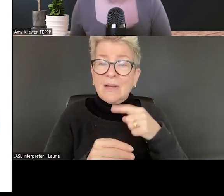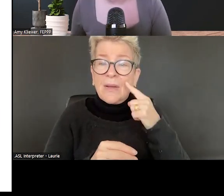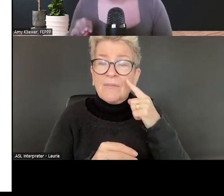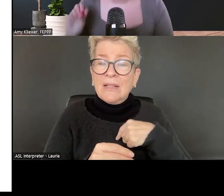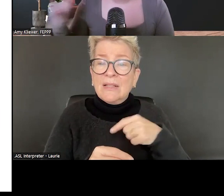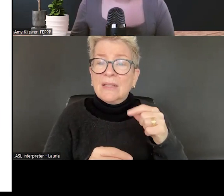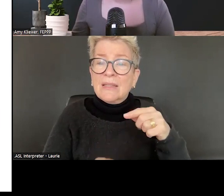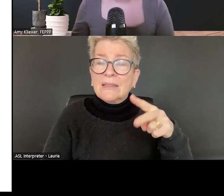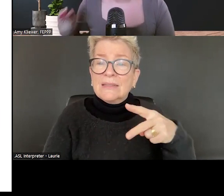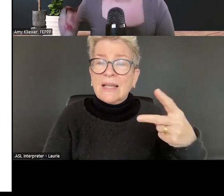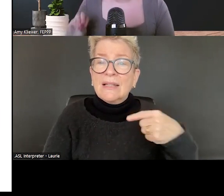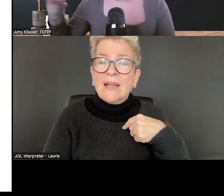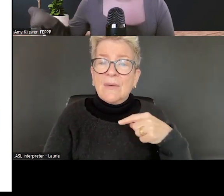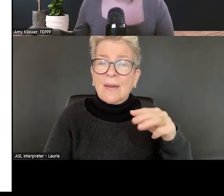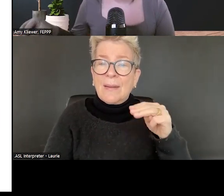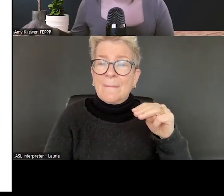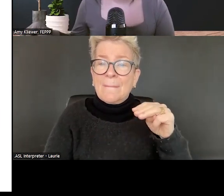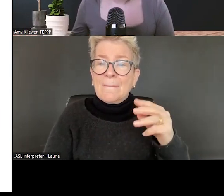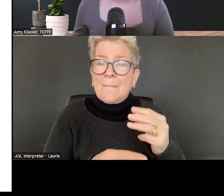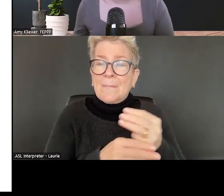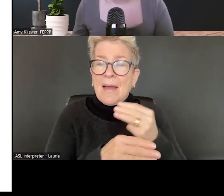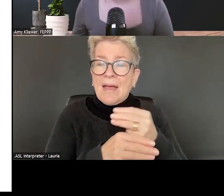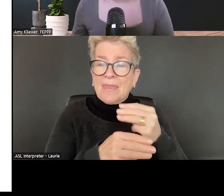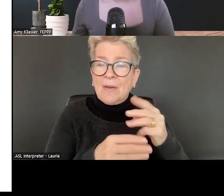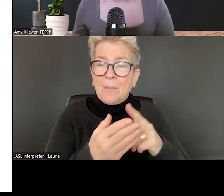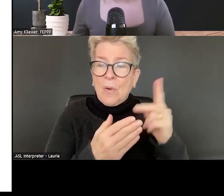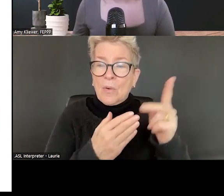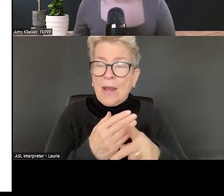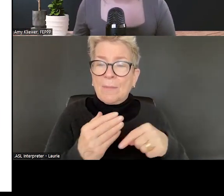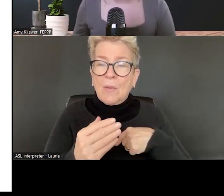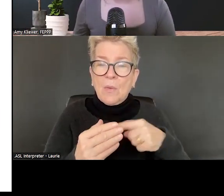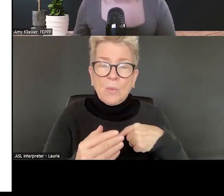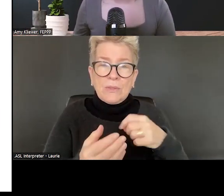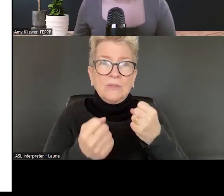So we really believe in developing these partnerships and are open to any connections